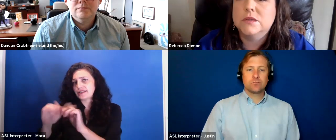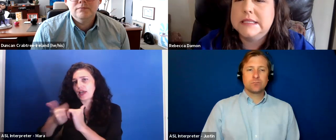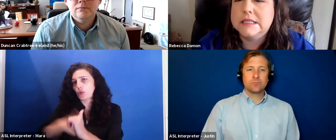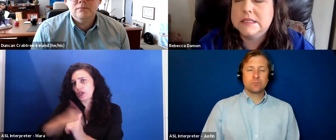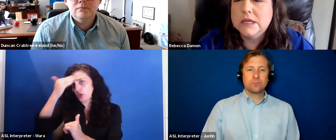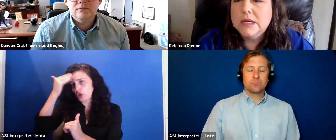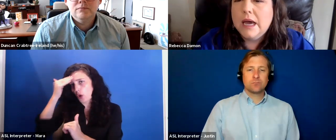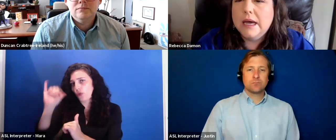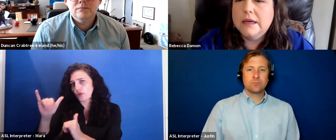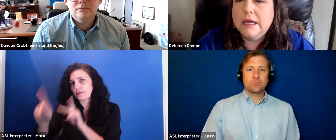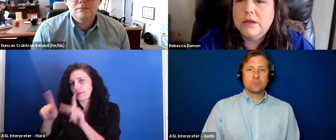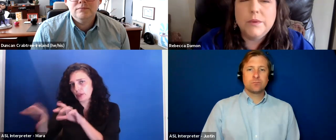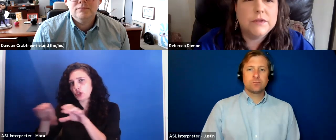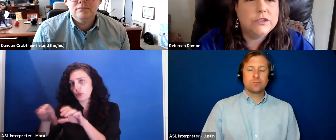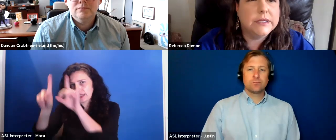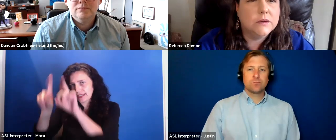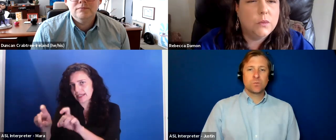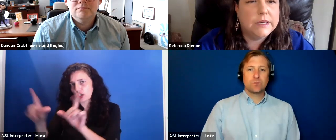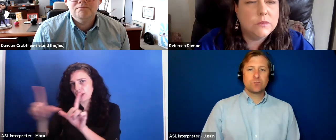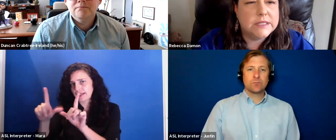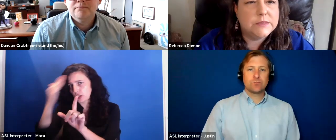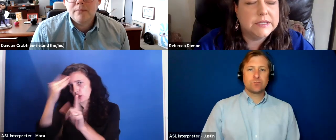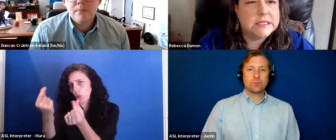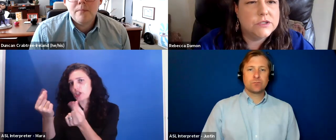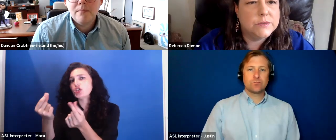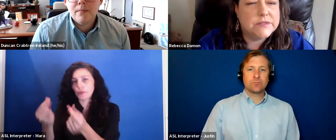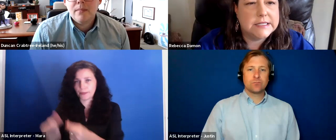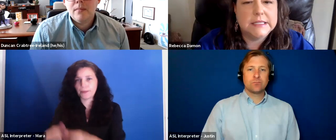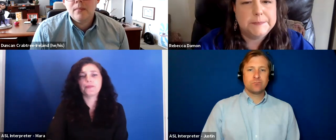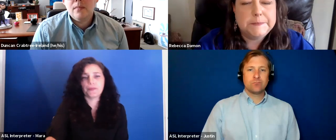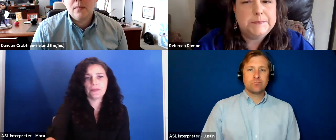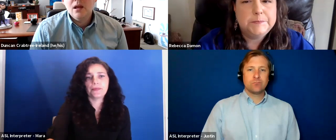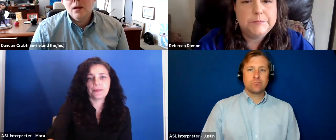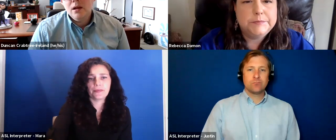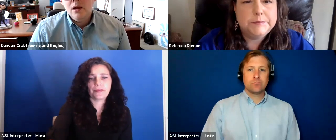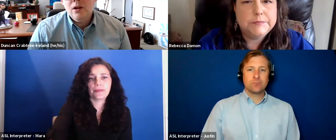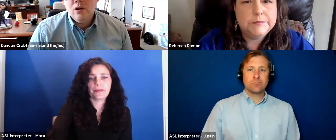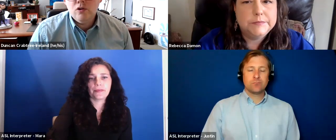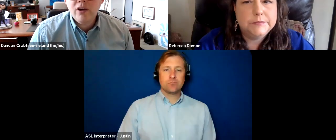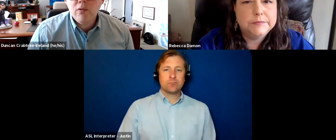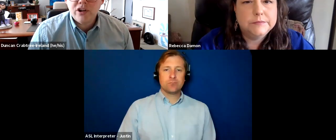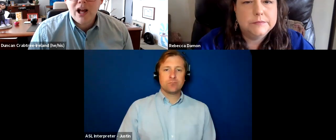are licensed and know what they're doing?" What what's in place in terms of testing? Great question.